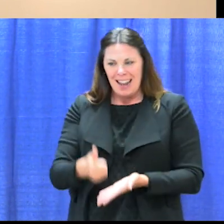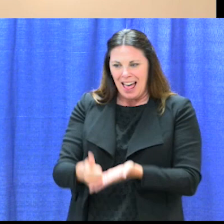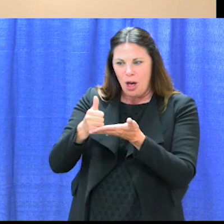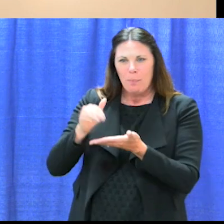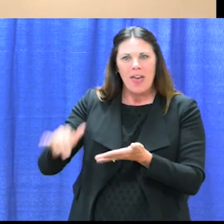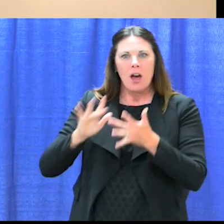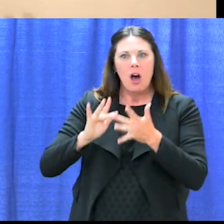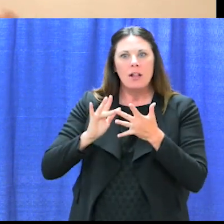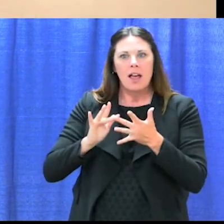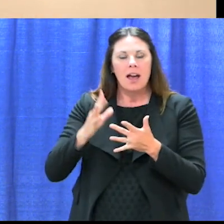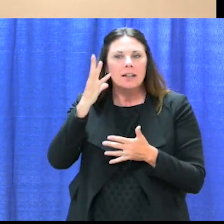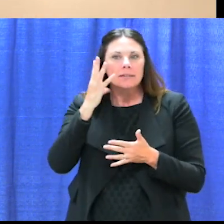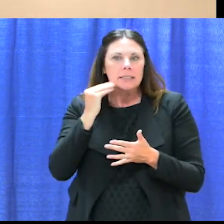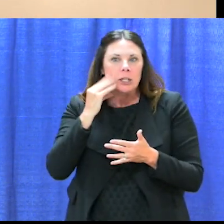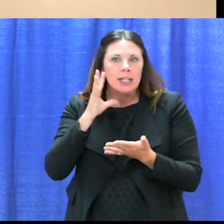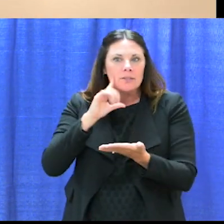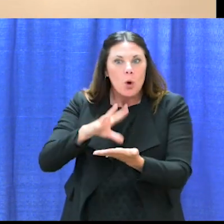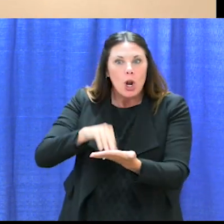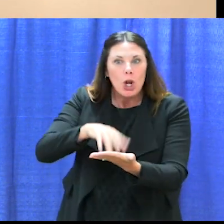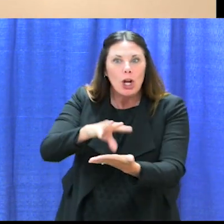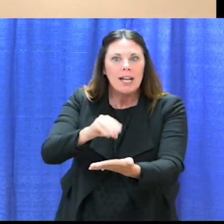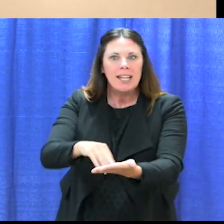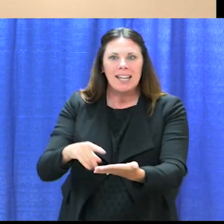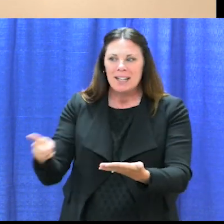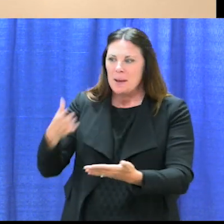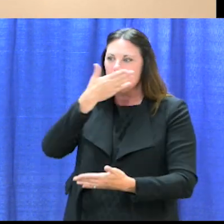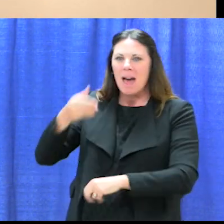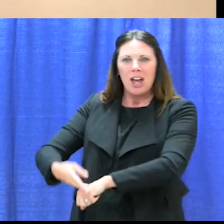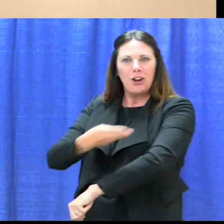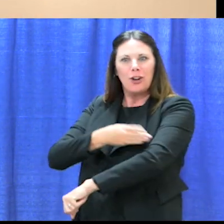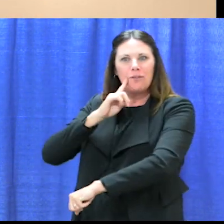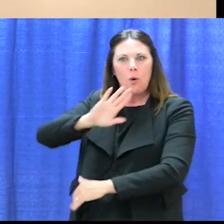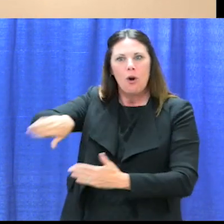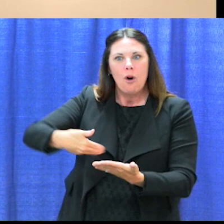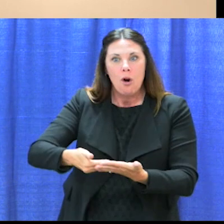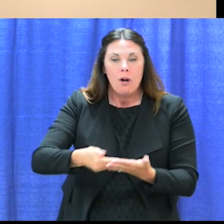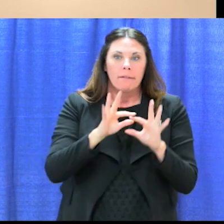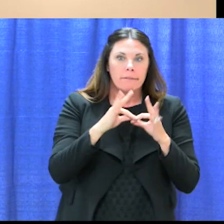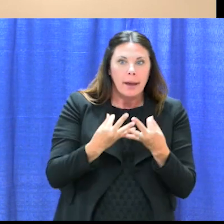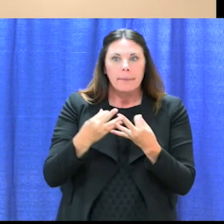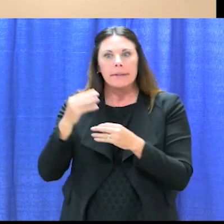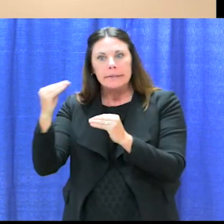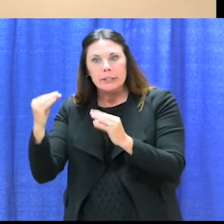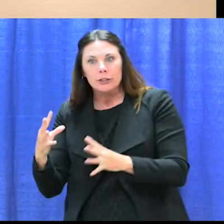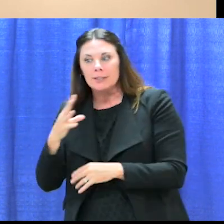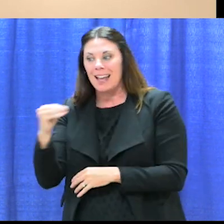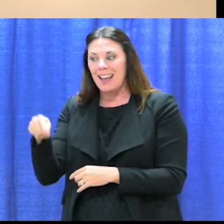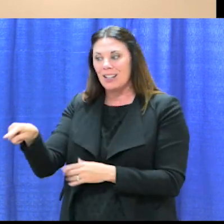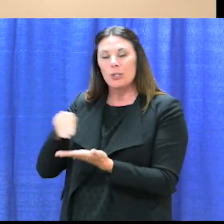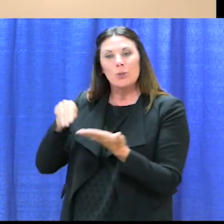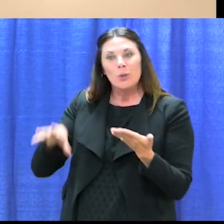and resources particularly for those communities that rely on free resources.